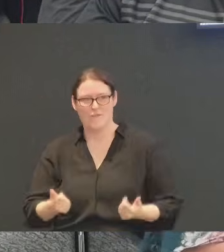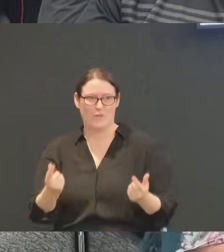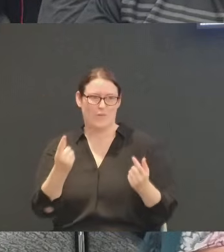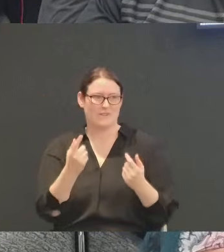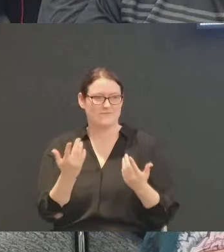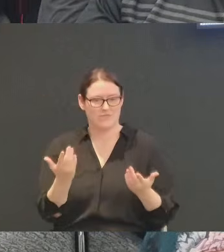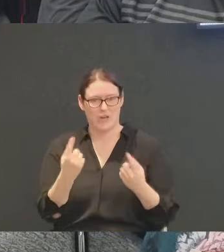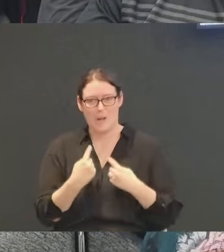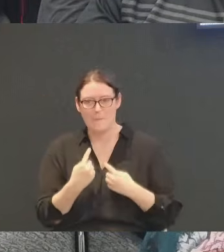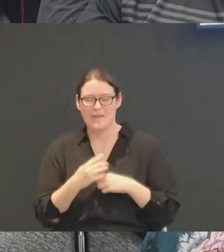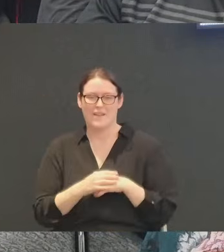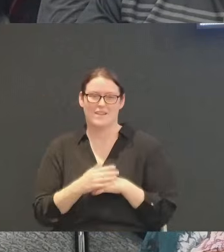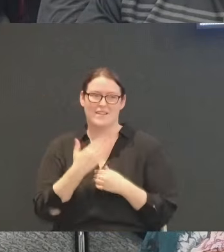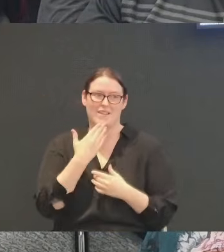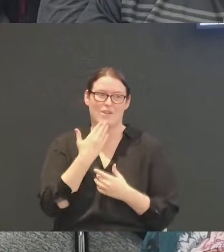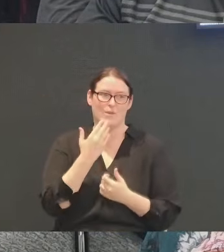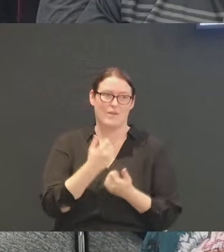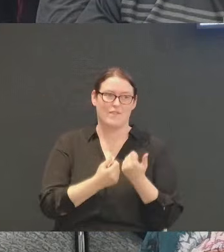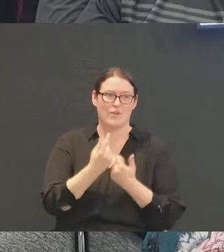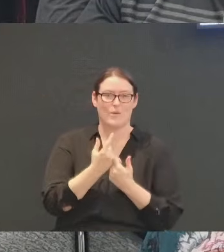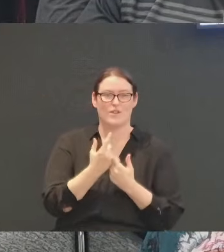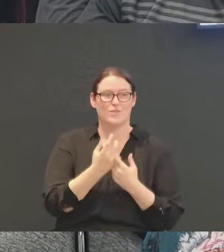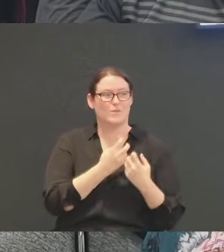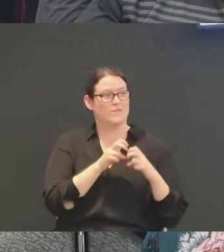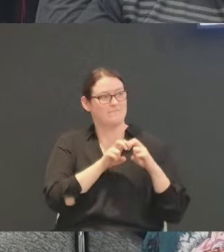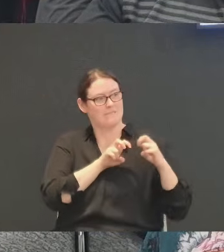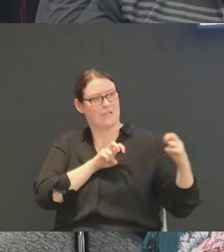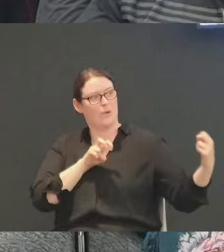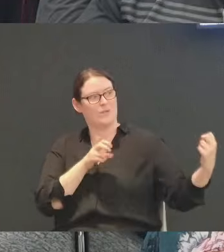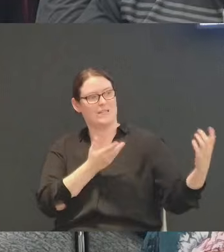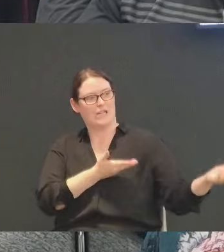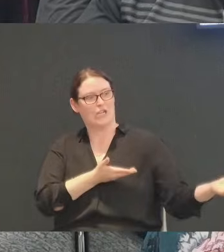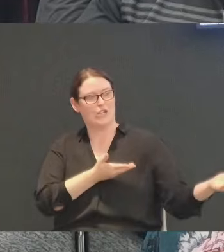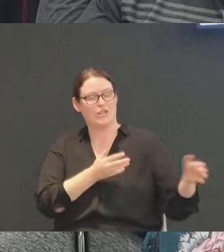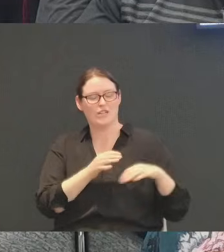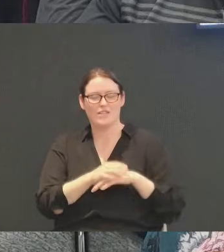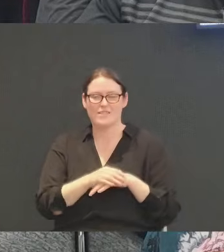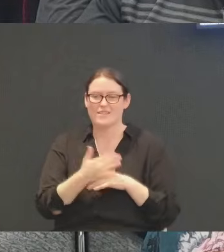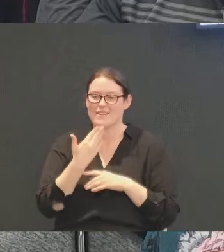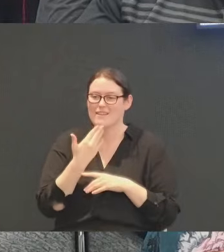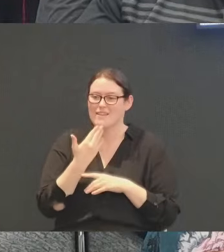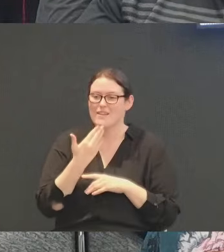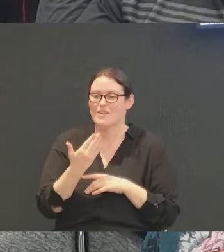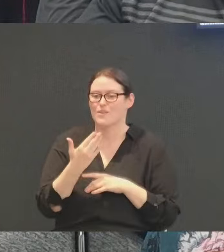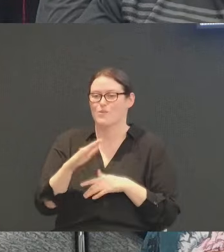here. Thank you to those of you sitting on the Board. Um, thank you to all of the people who